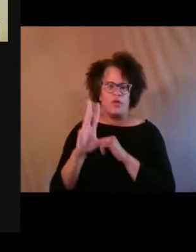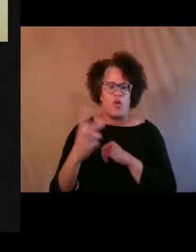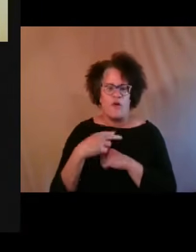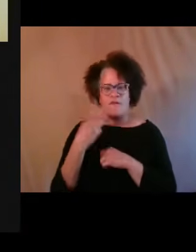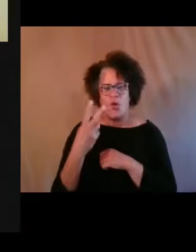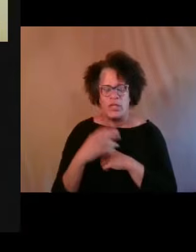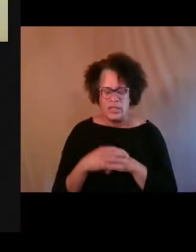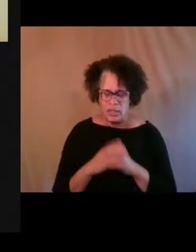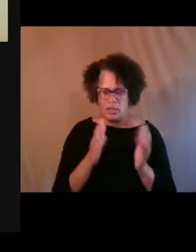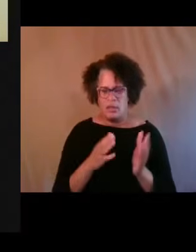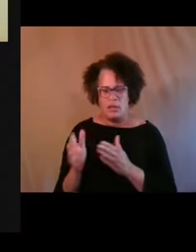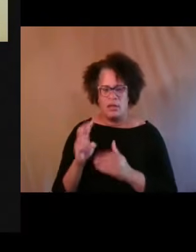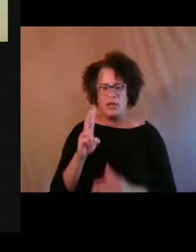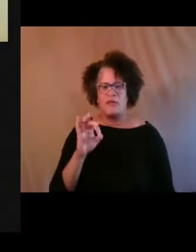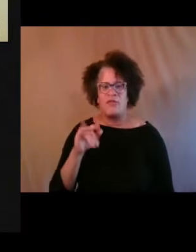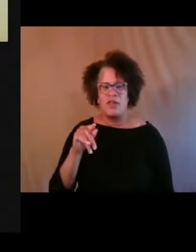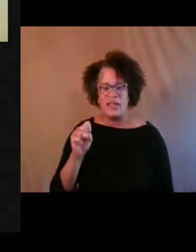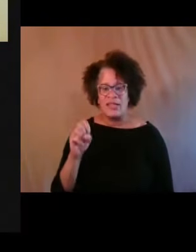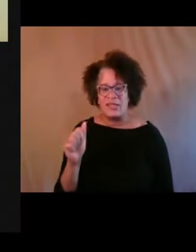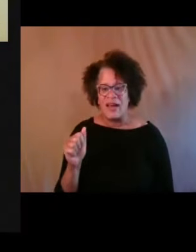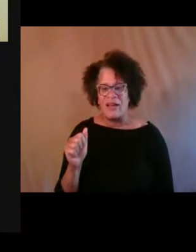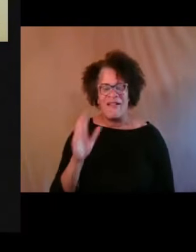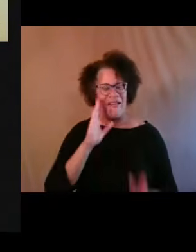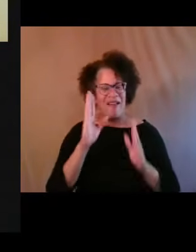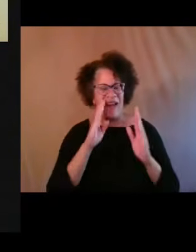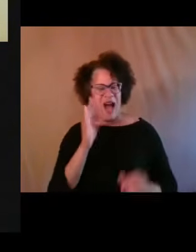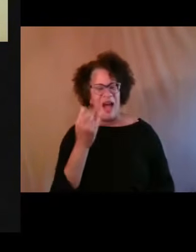Vilissa. Hi Brian, it's so great to be here.